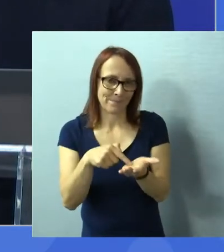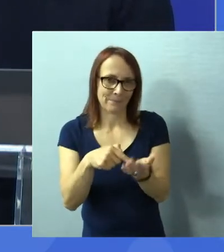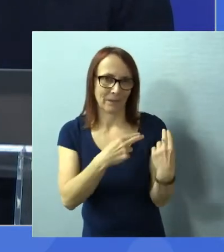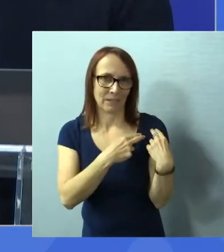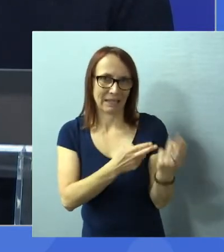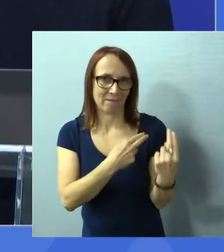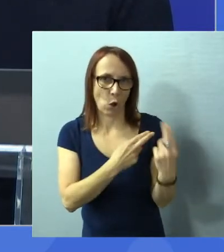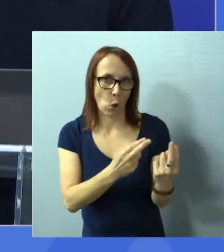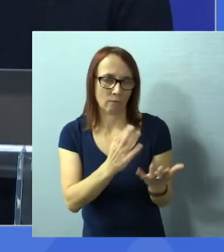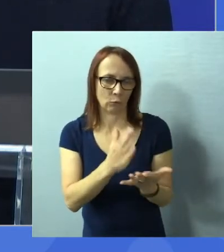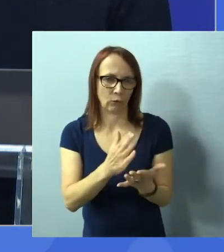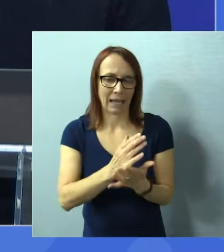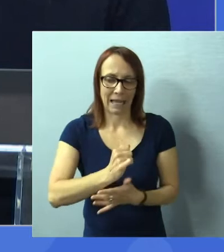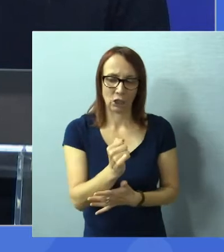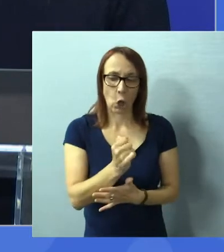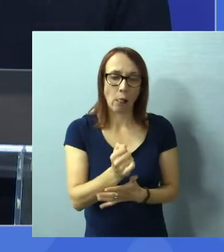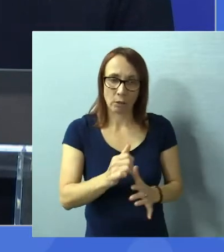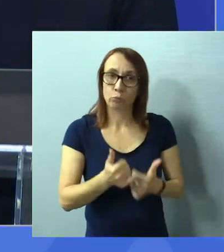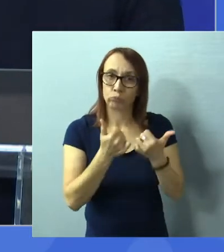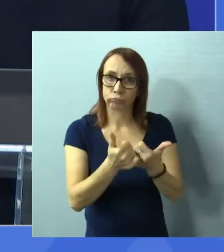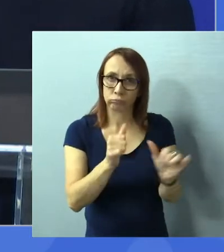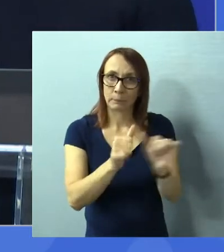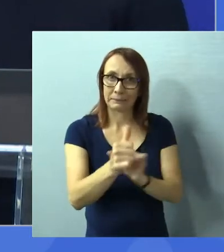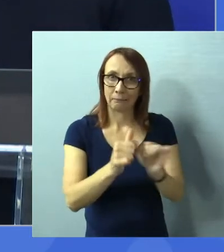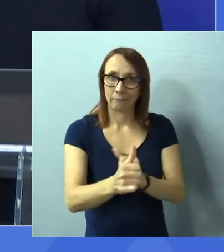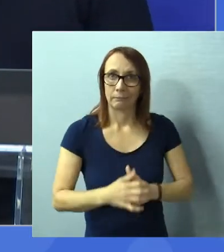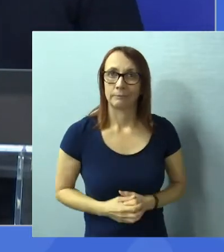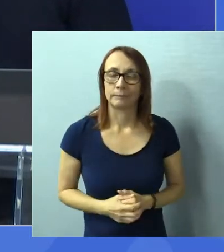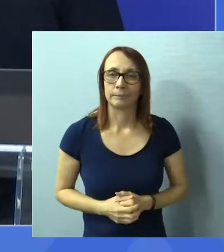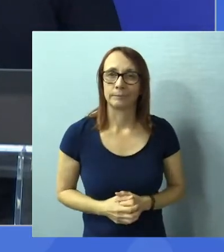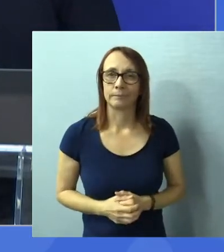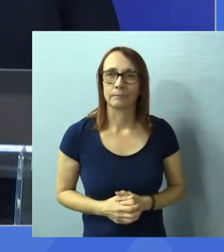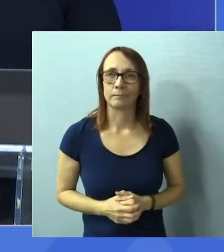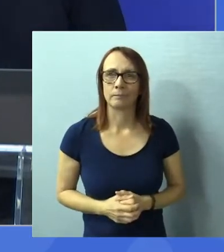the devolution in Scotland but what about weatherize conflict I mean we've